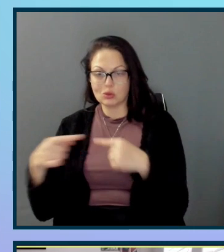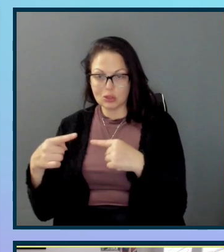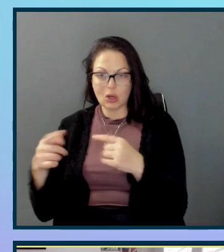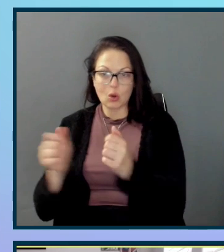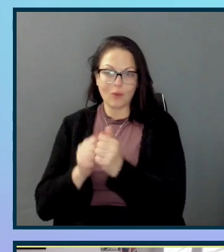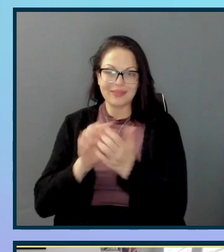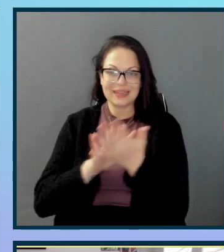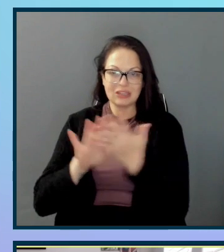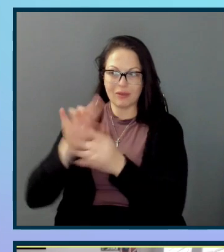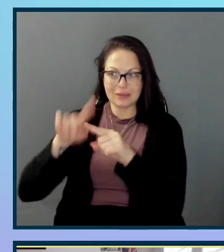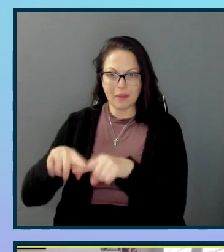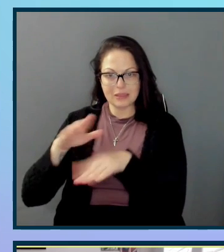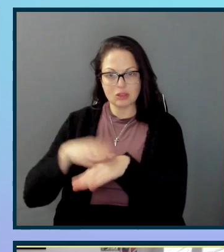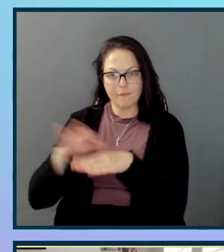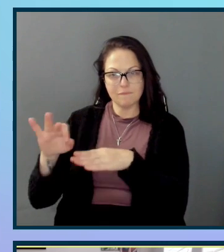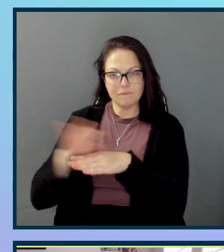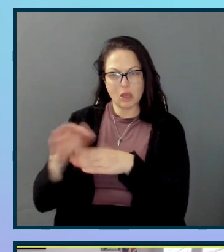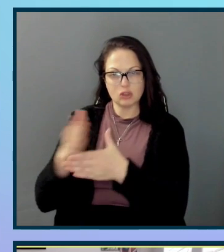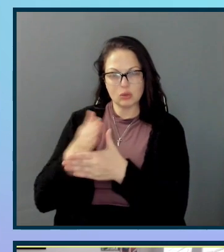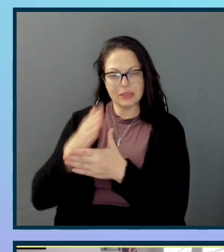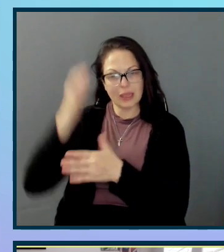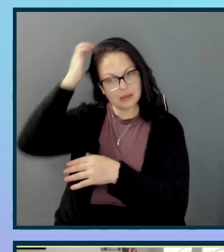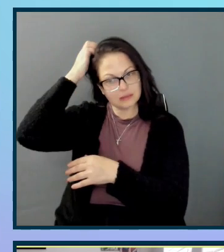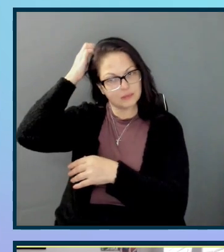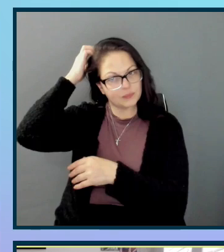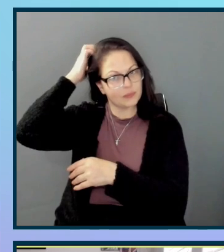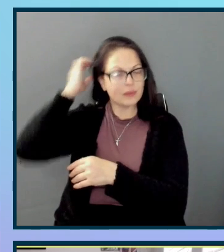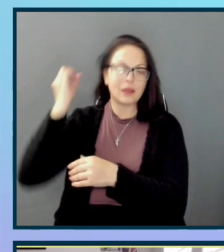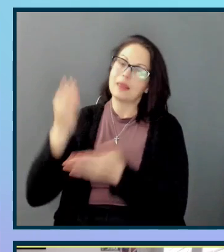that depends on functional skills that maybe are not as strong for them?